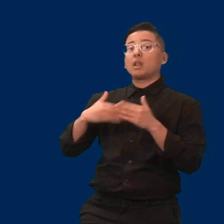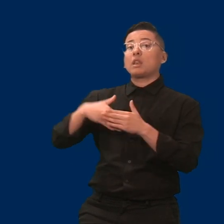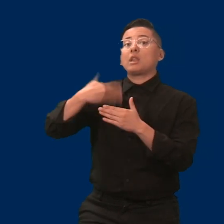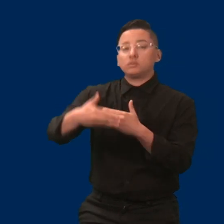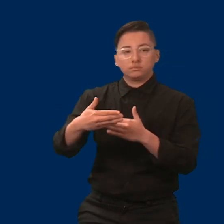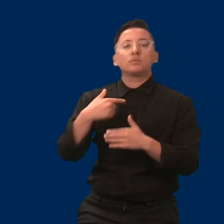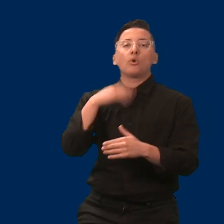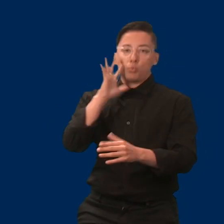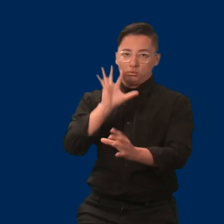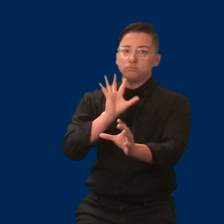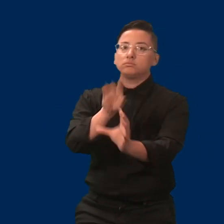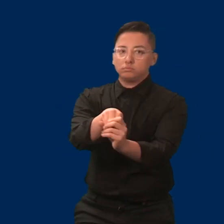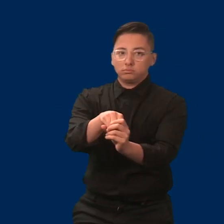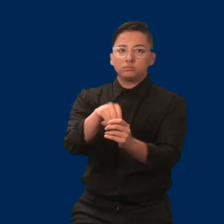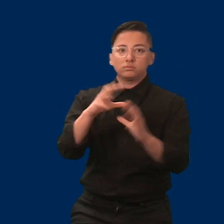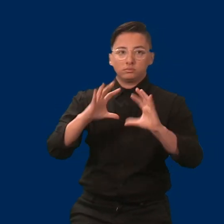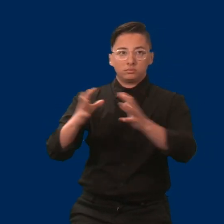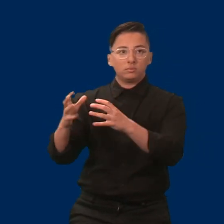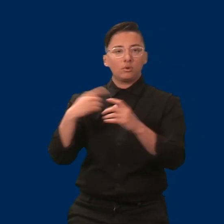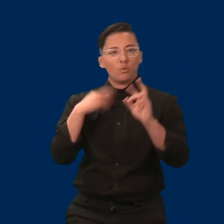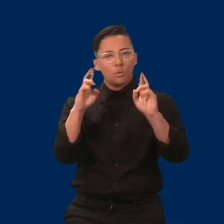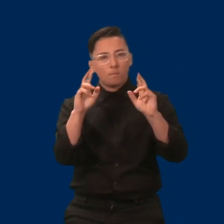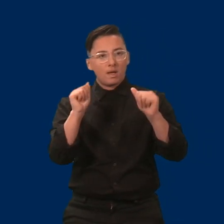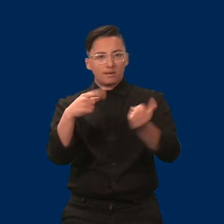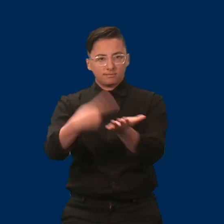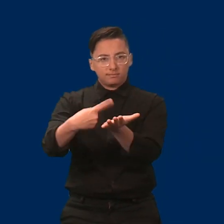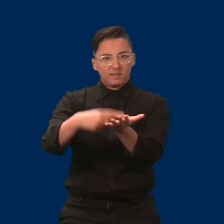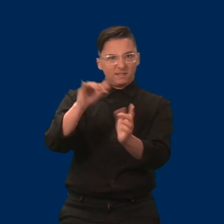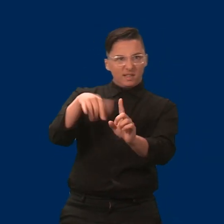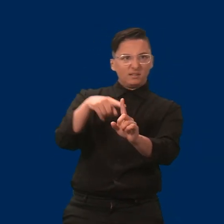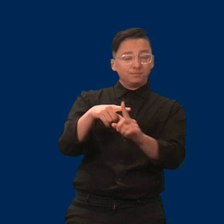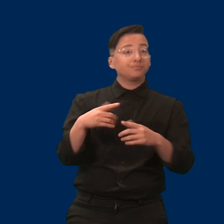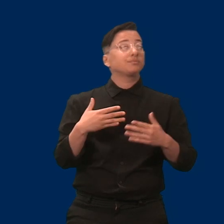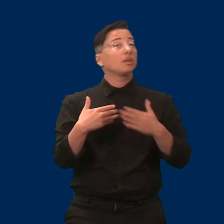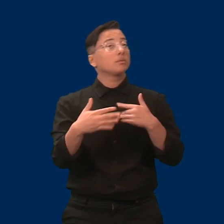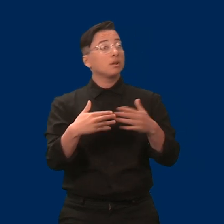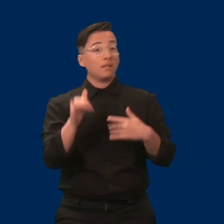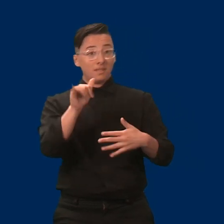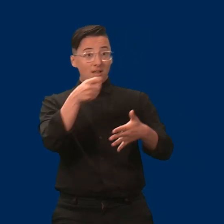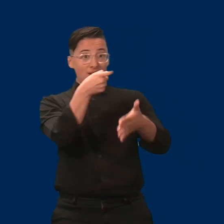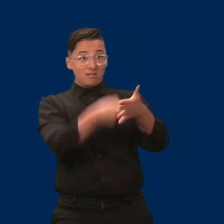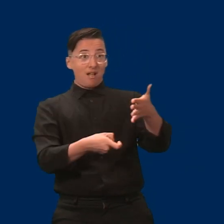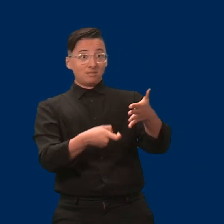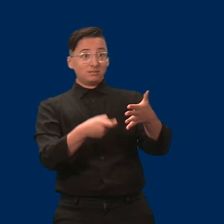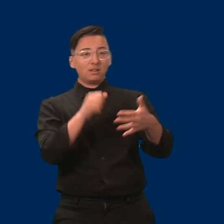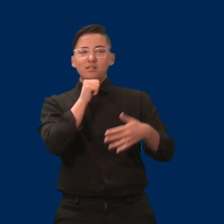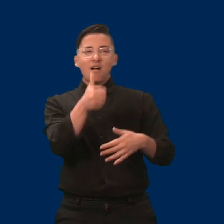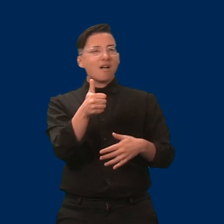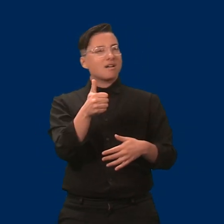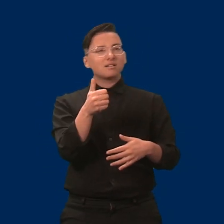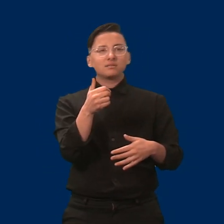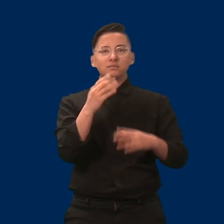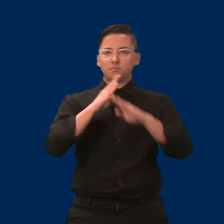in our committee, and regardless, we should not let these costs impede developing and implementing accessible hiring processes